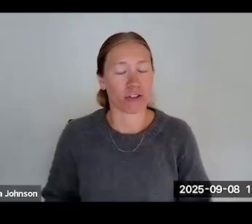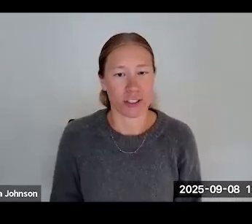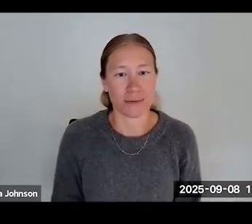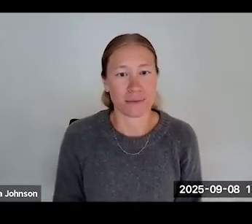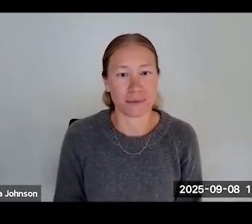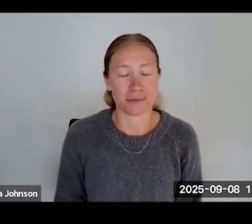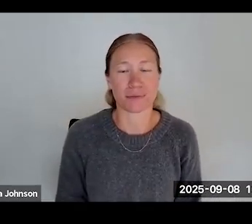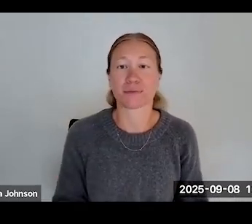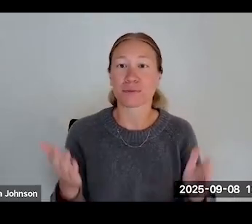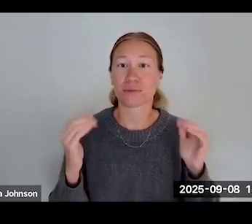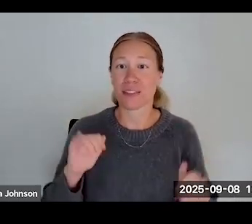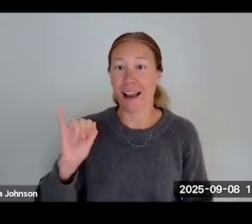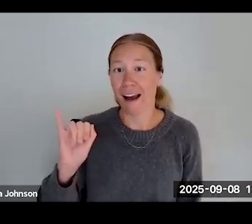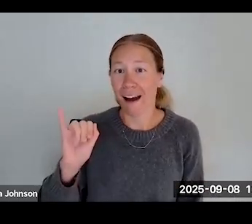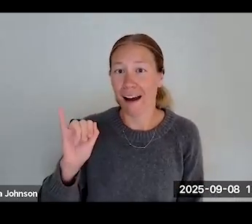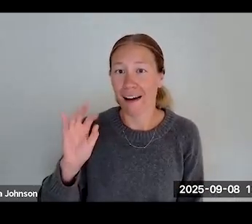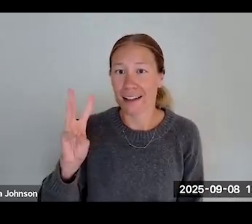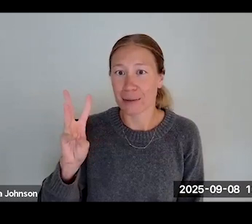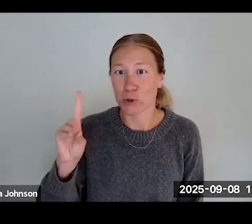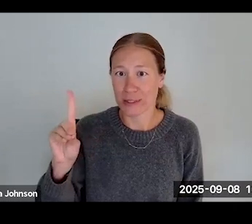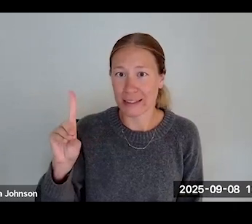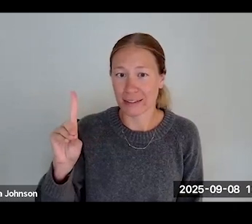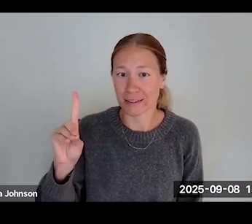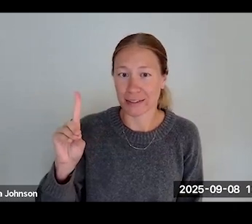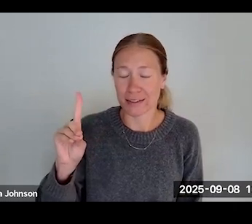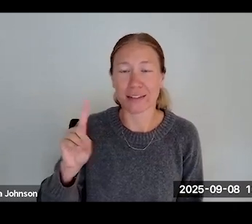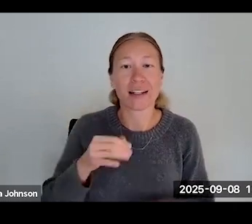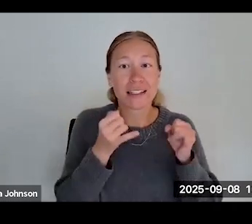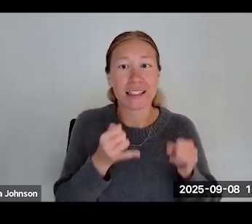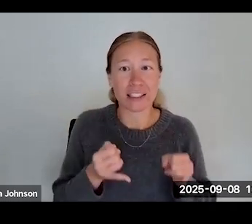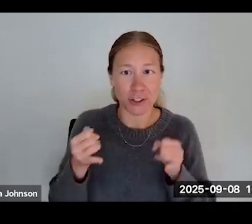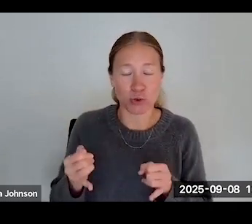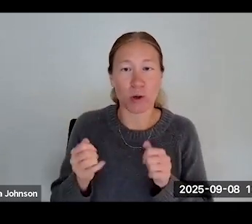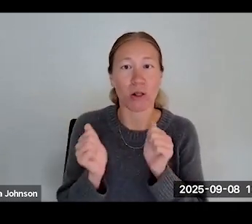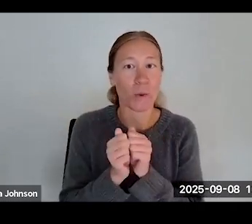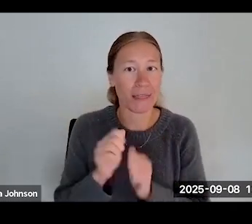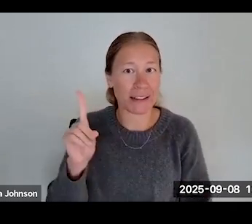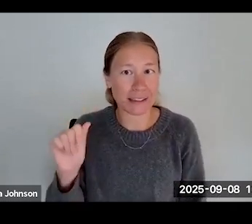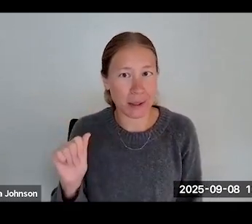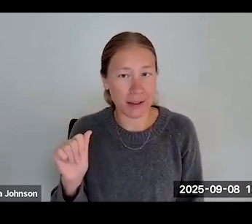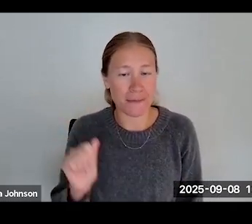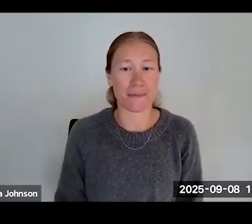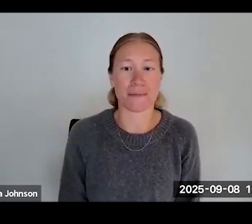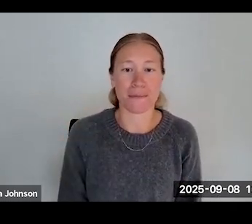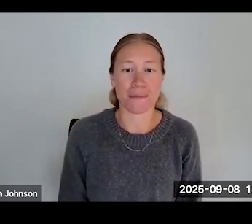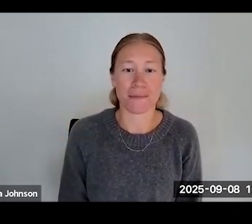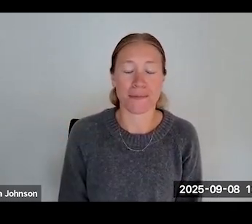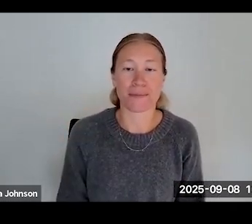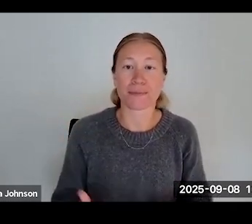The third acronym is IWD for Individual with a Disability. And then the fourth acronym,